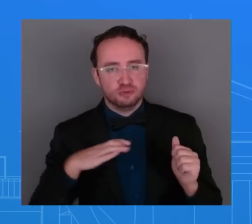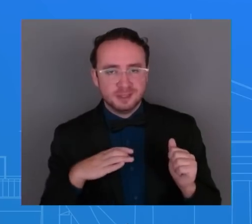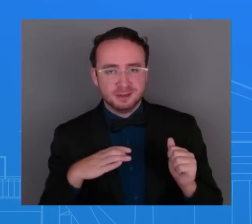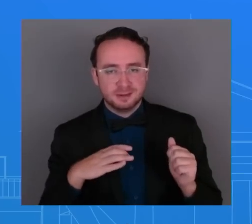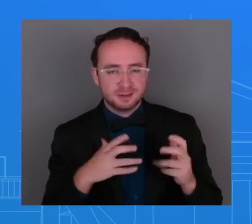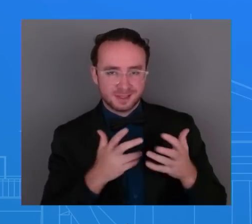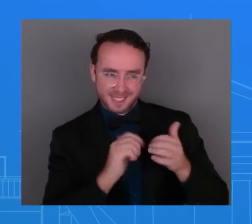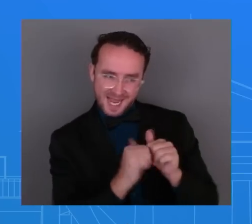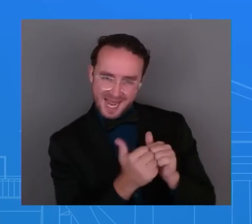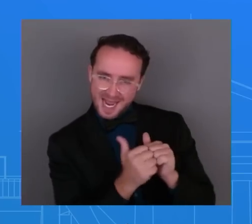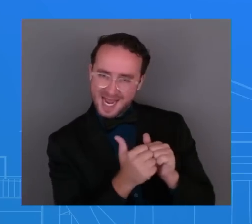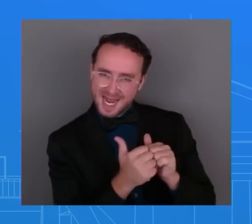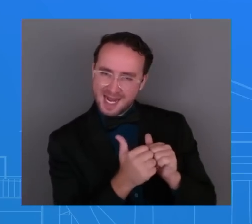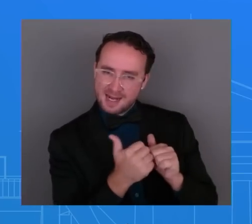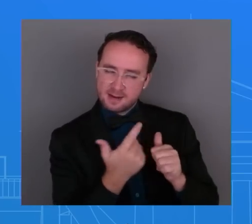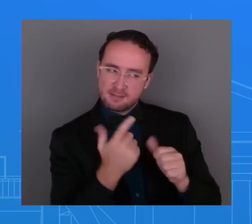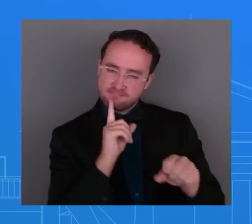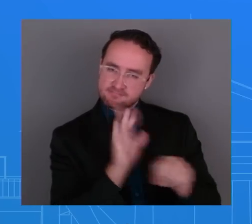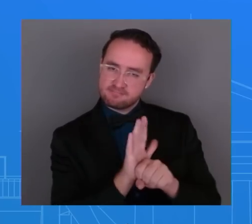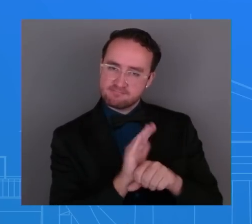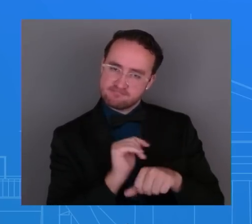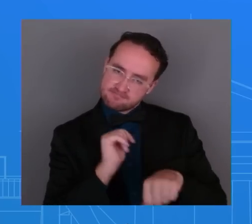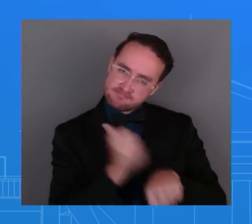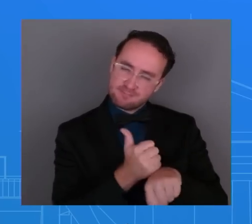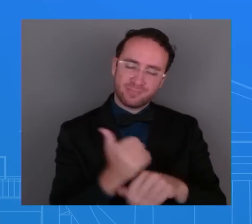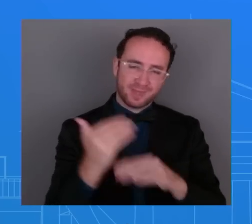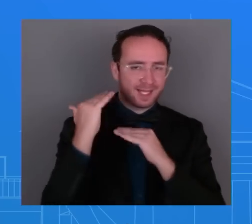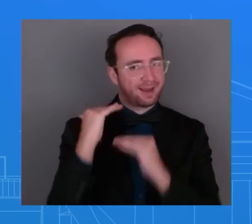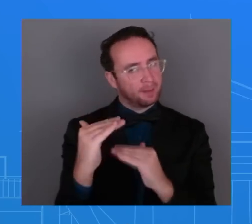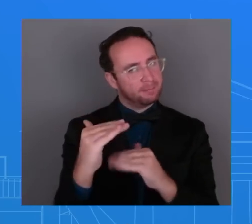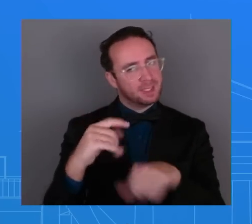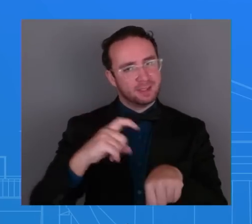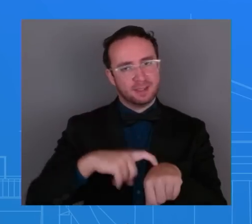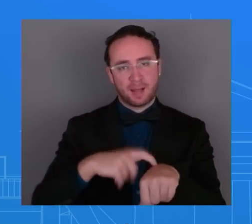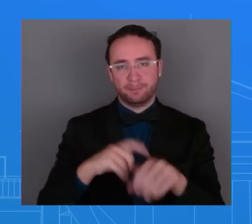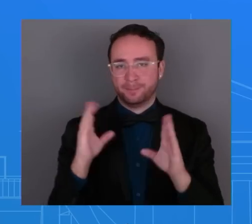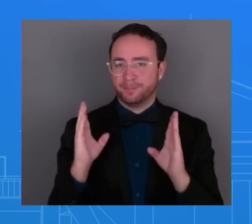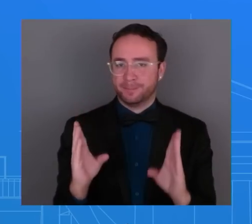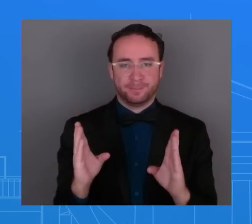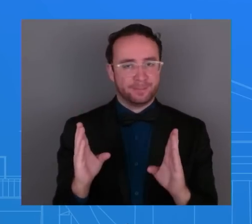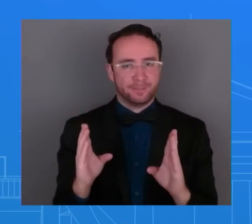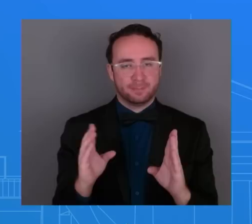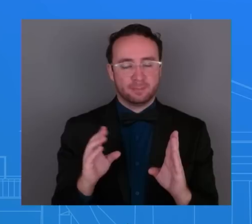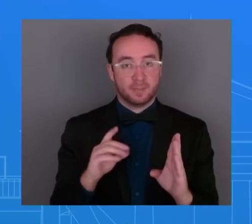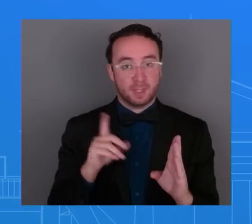The president believes no one is above -- is -- is above the law, and -- and that is something